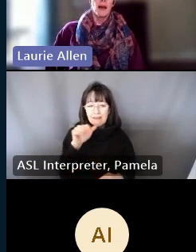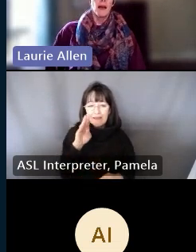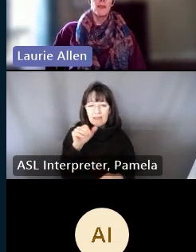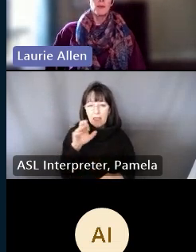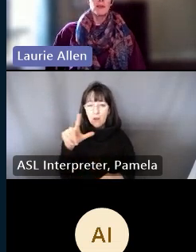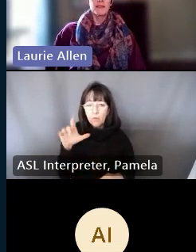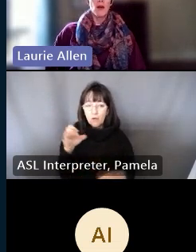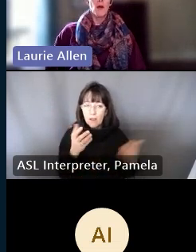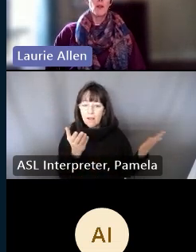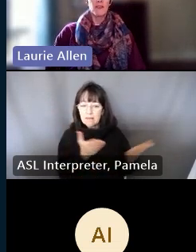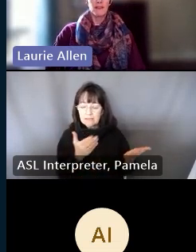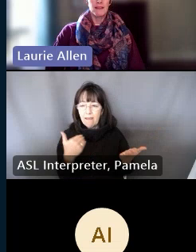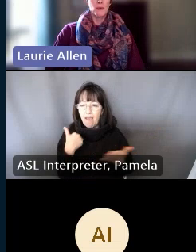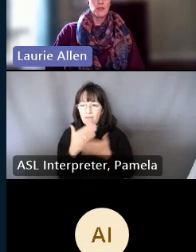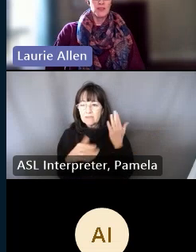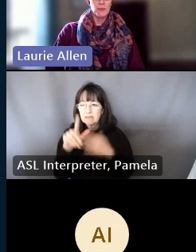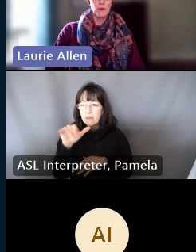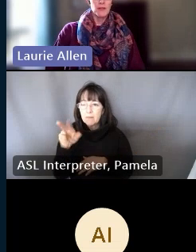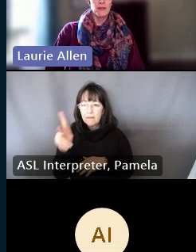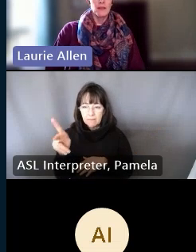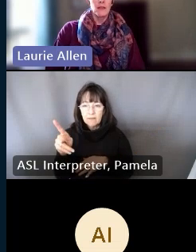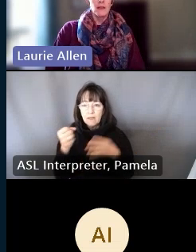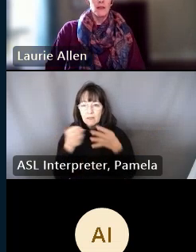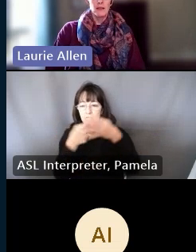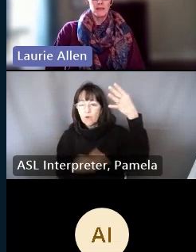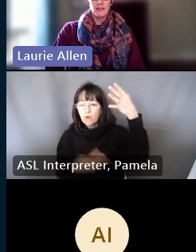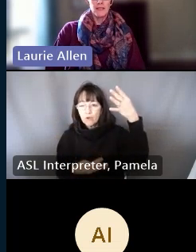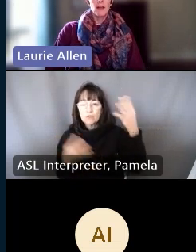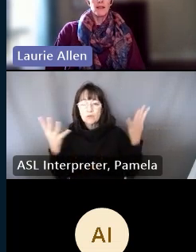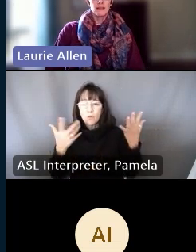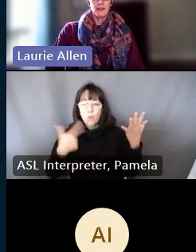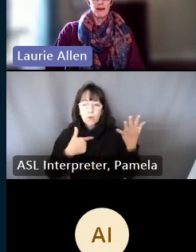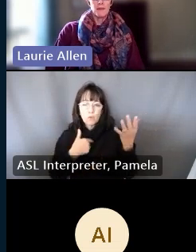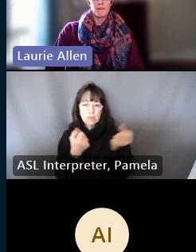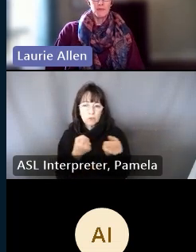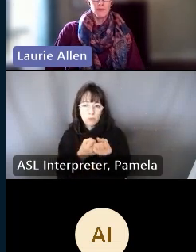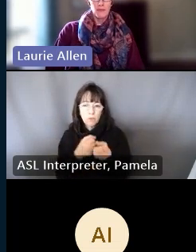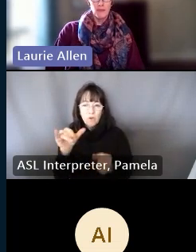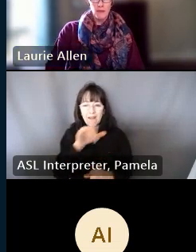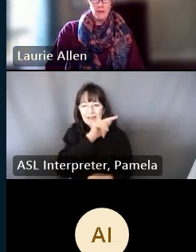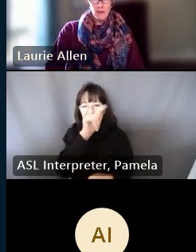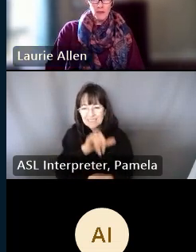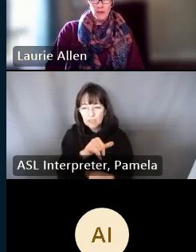that will list out all of the things that we do support, like TTY, things like that.